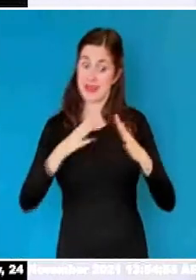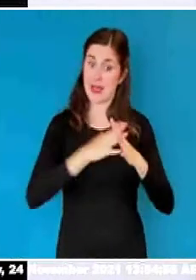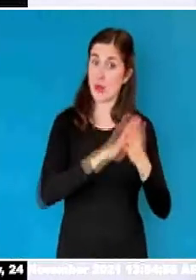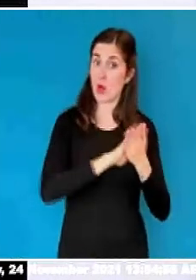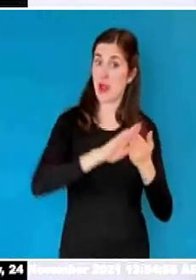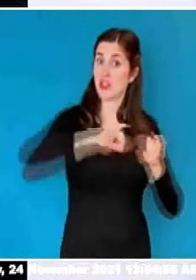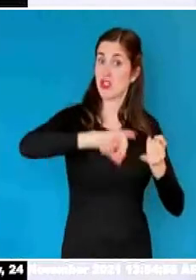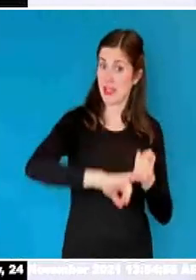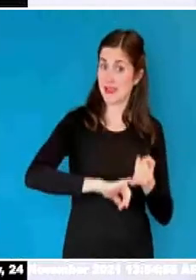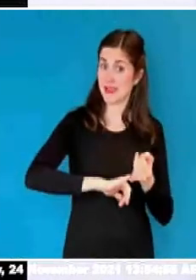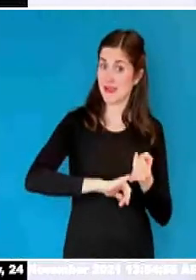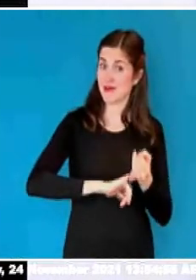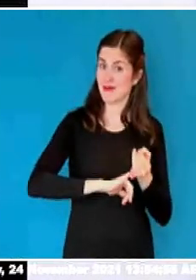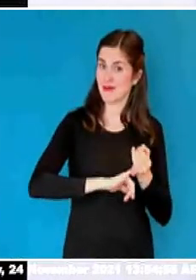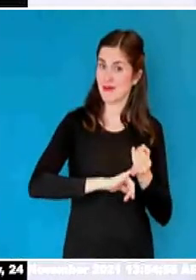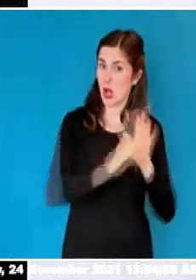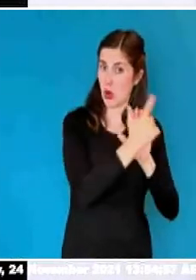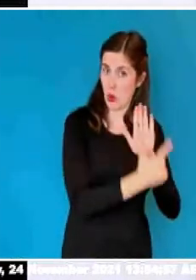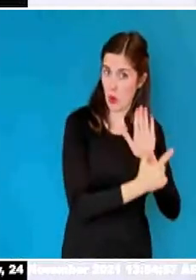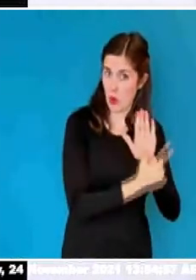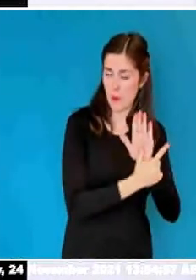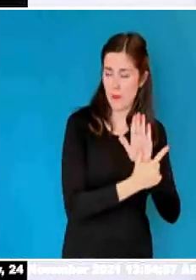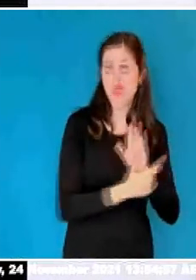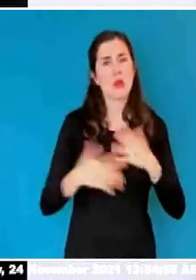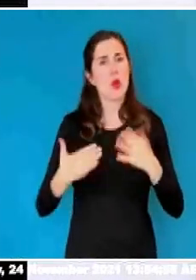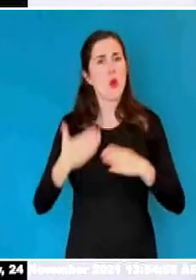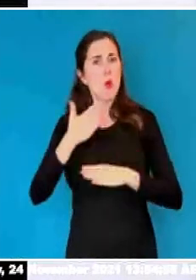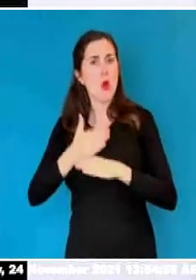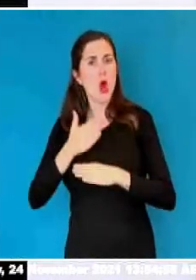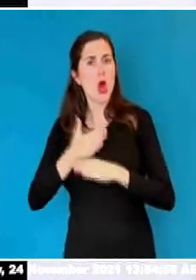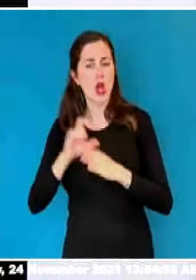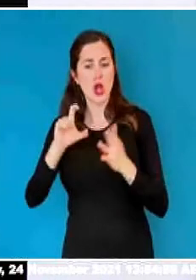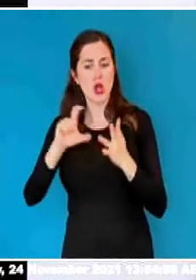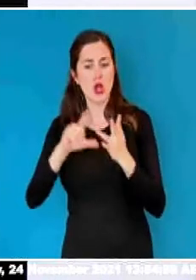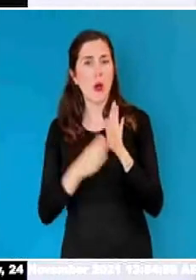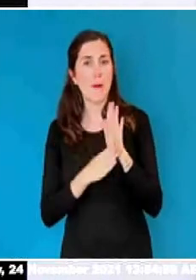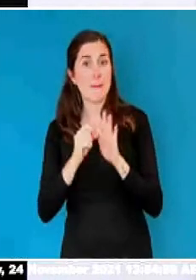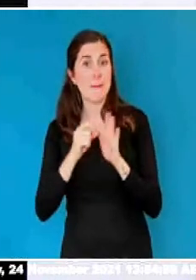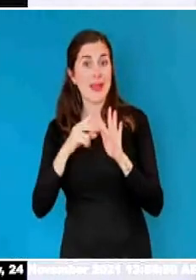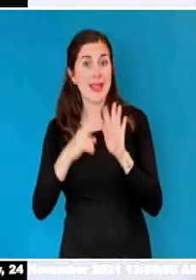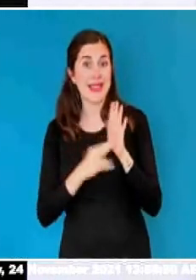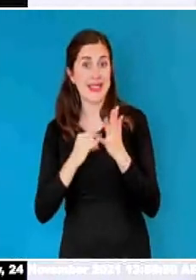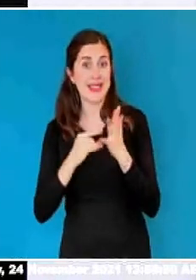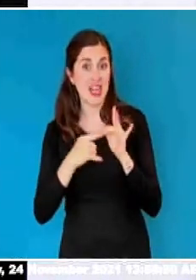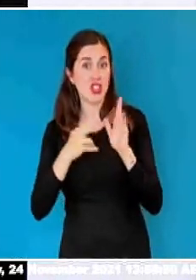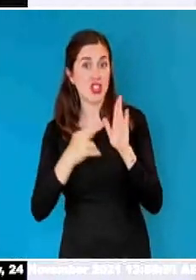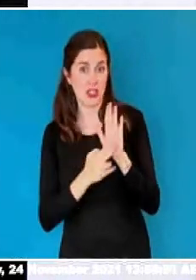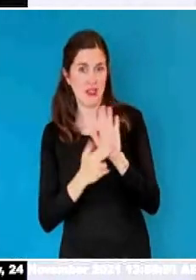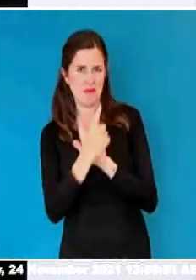regulation of workers compensation schemes, which are intended to support and provide